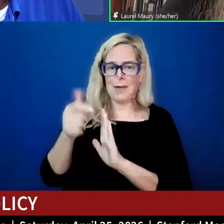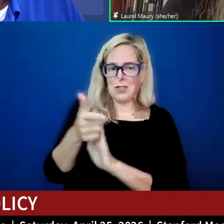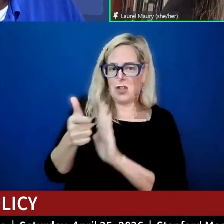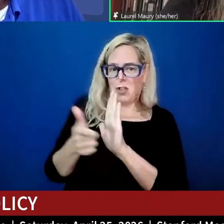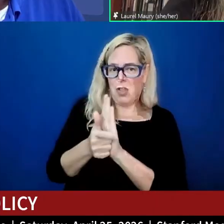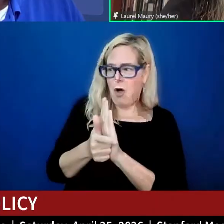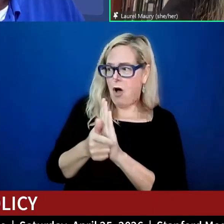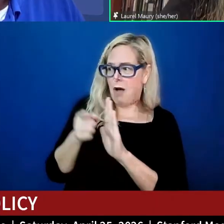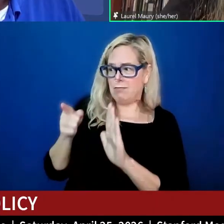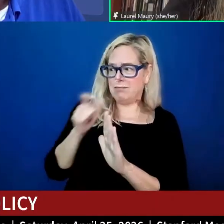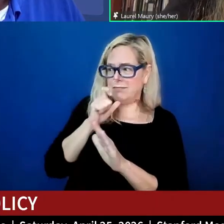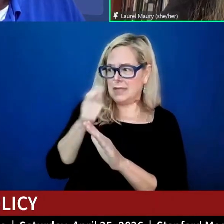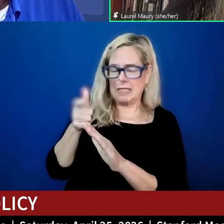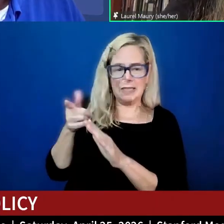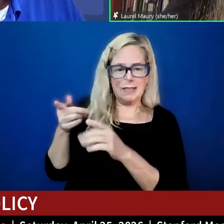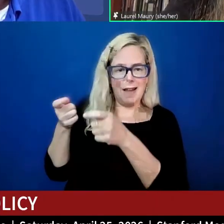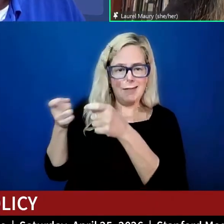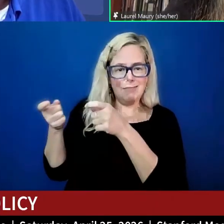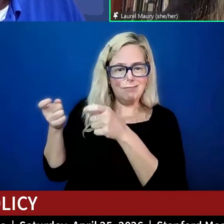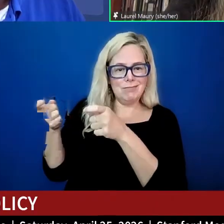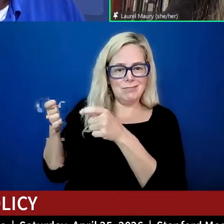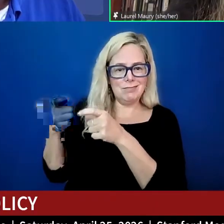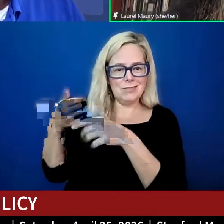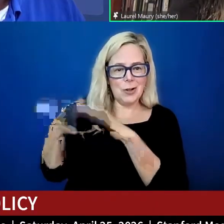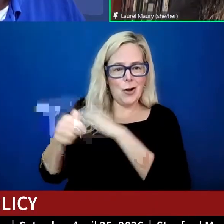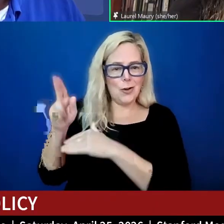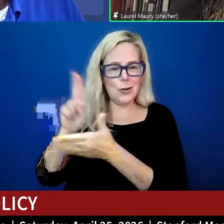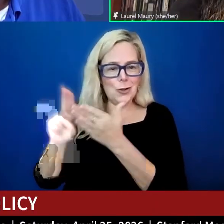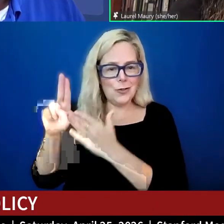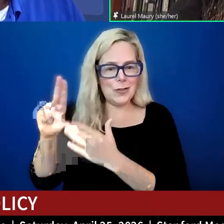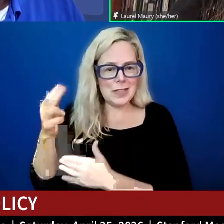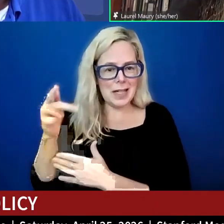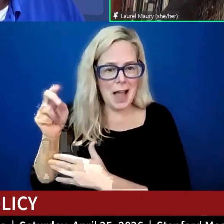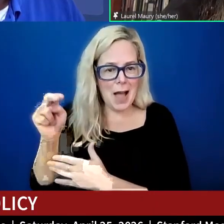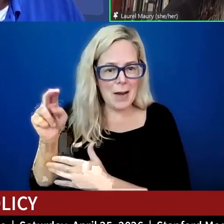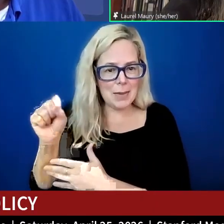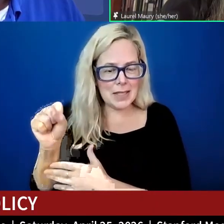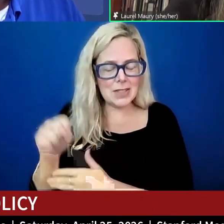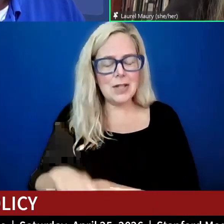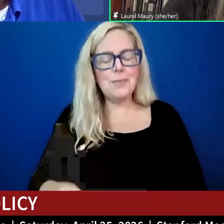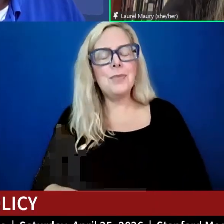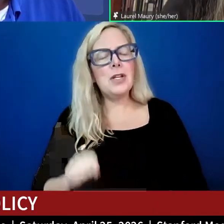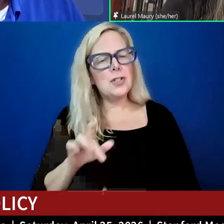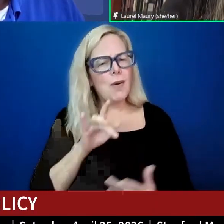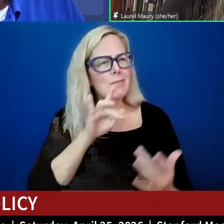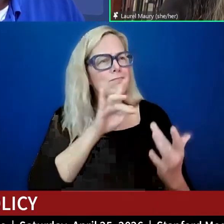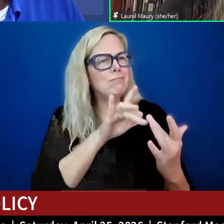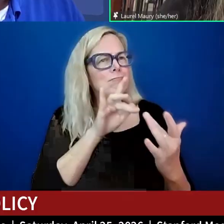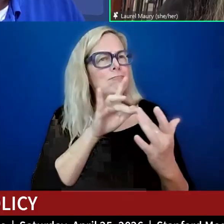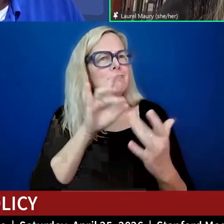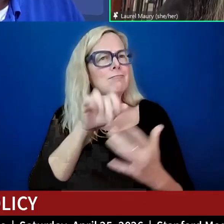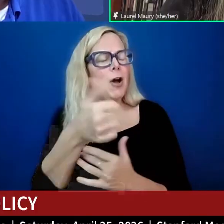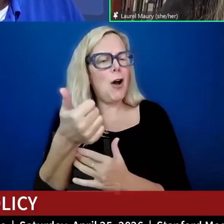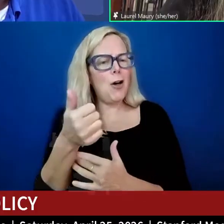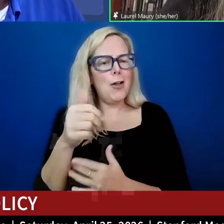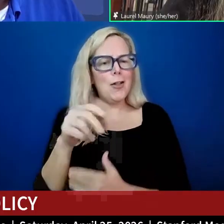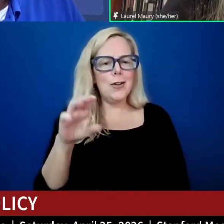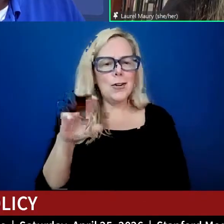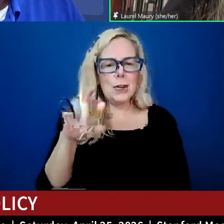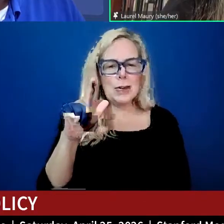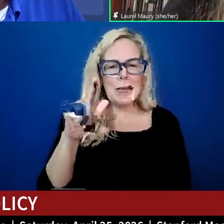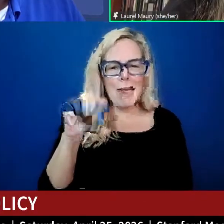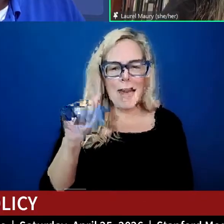some of her stories at UNMBC, at University of Maryland, actually UCLA in California, UVA. Um